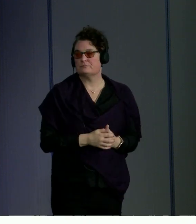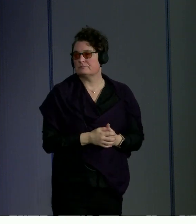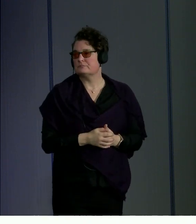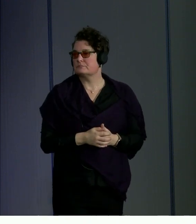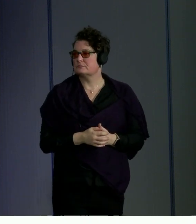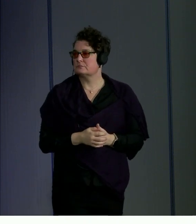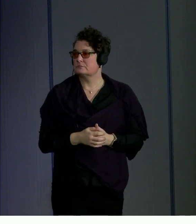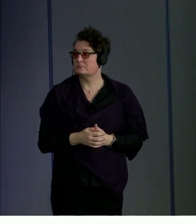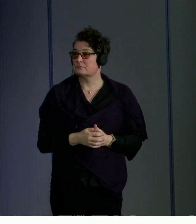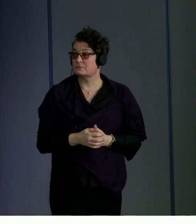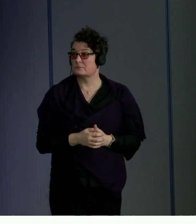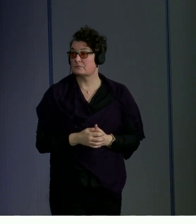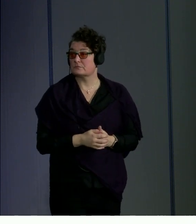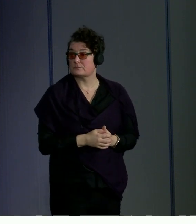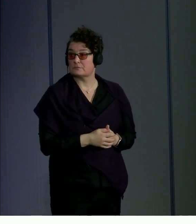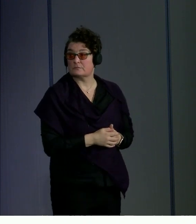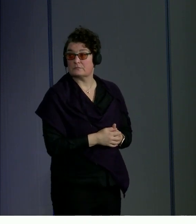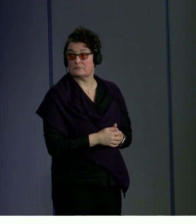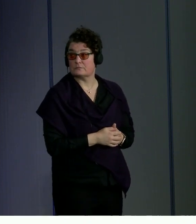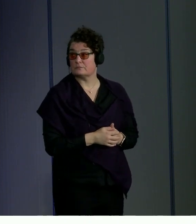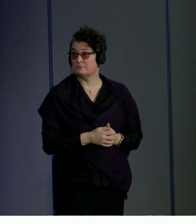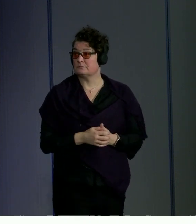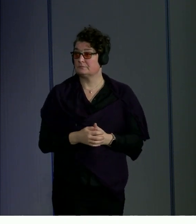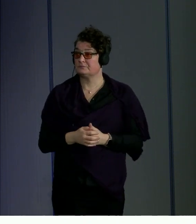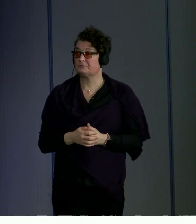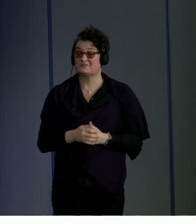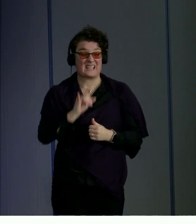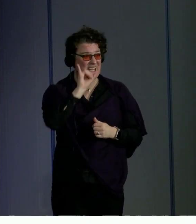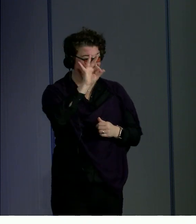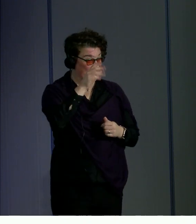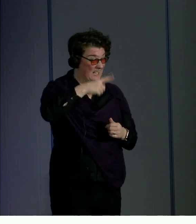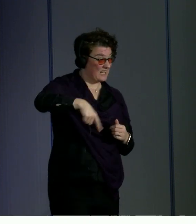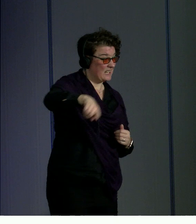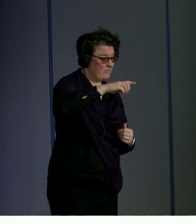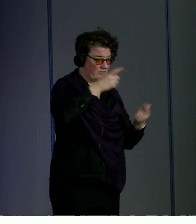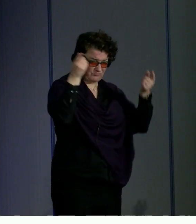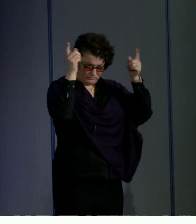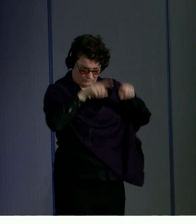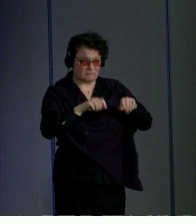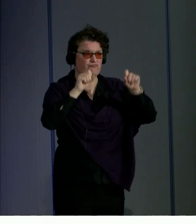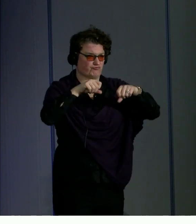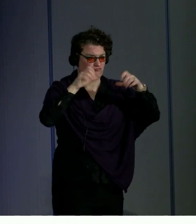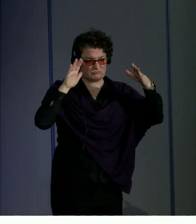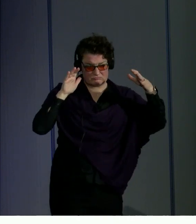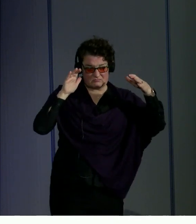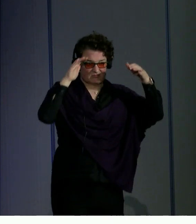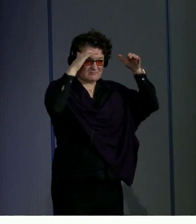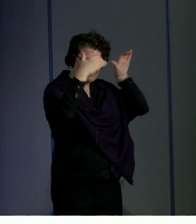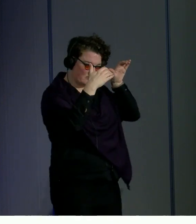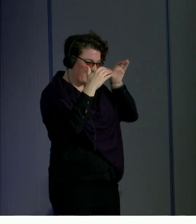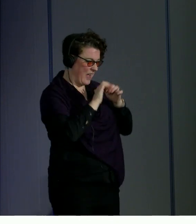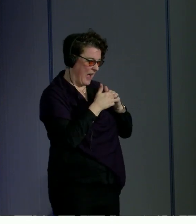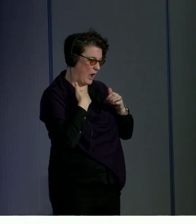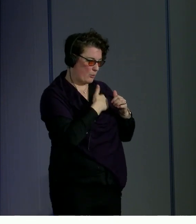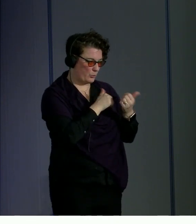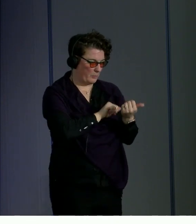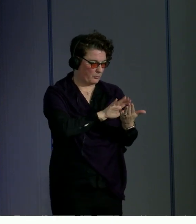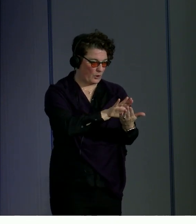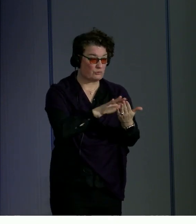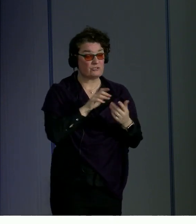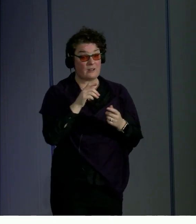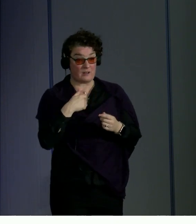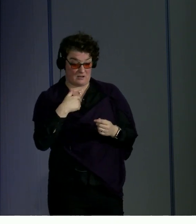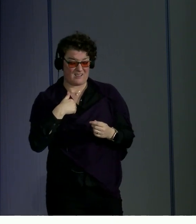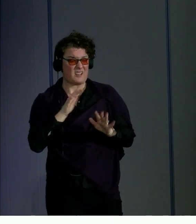With an intentional paradigm shift, it's thinking from an accommodating to including